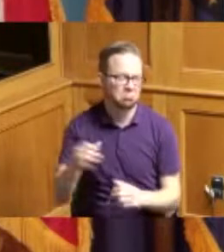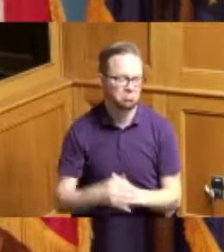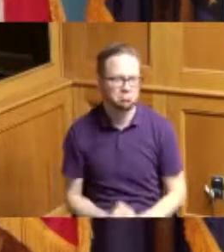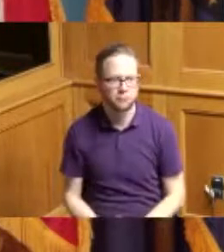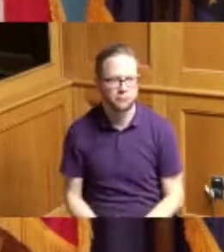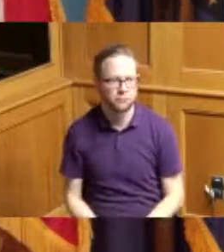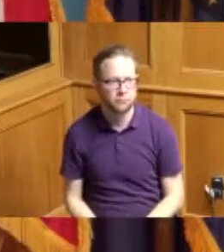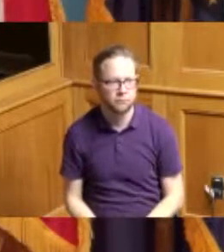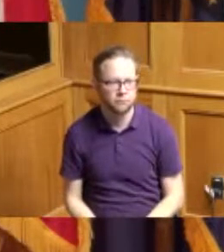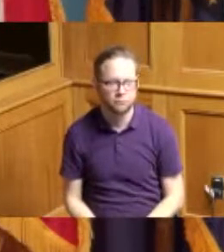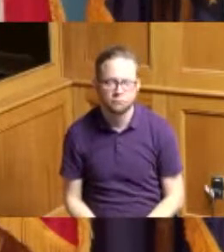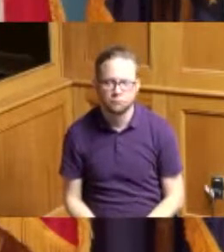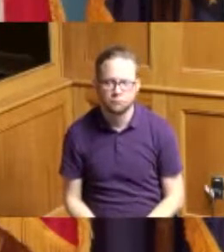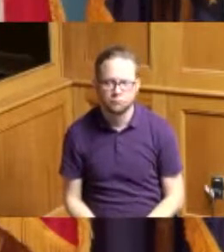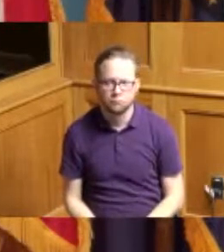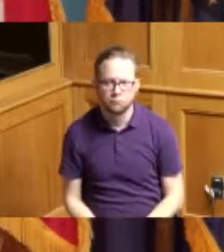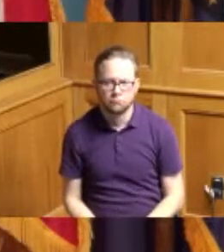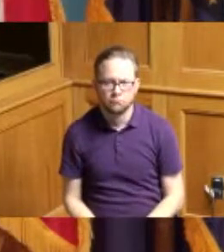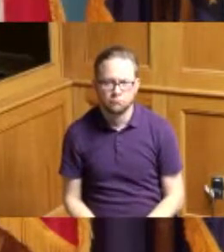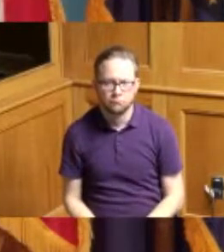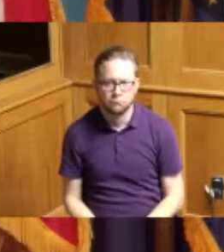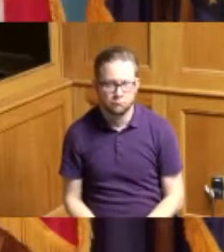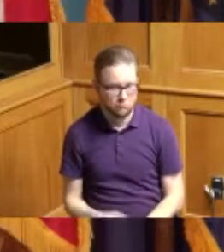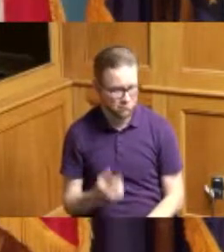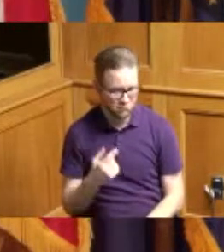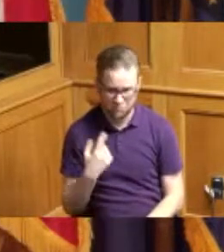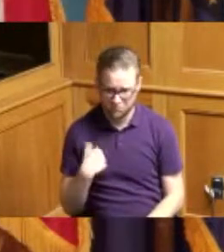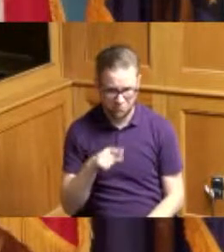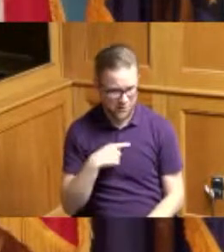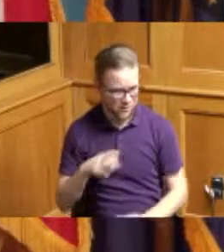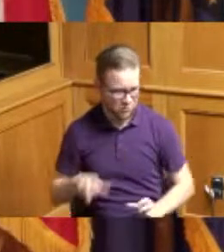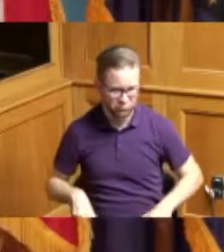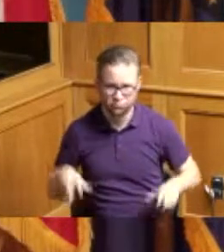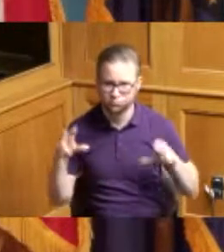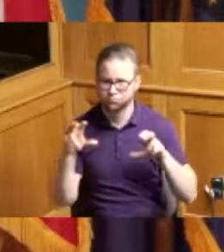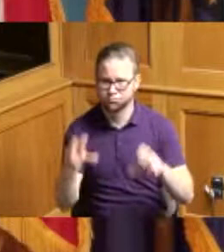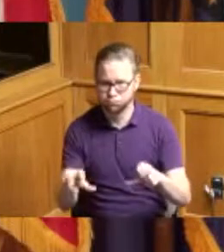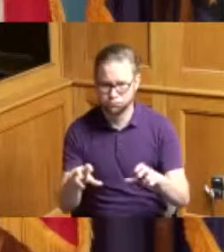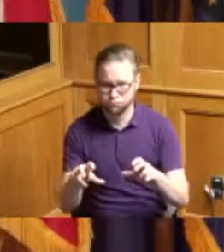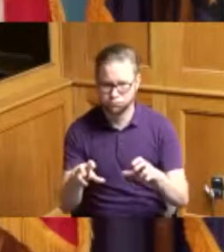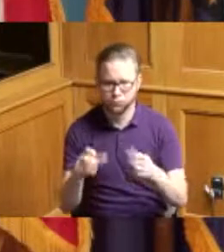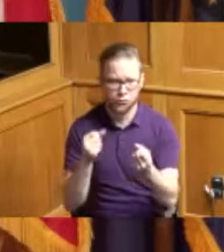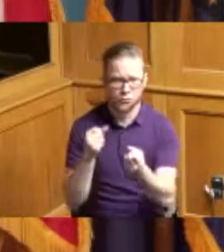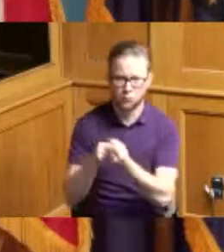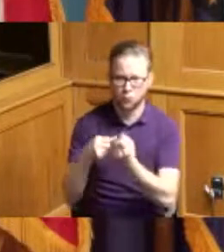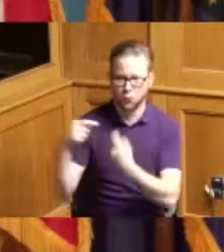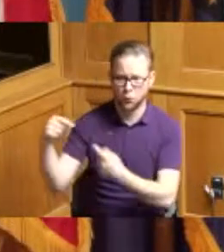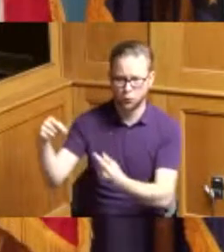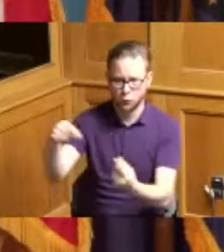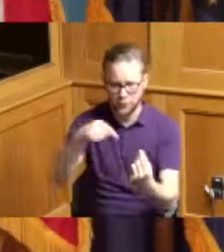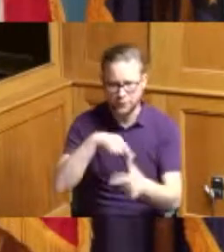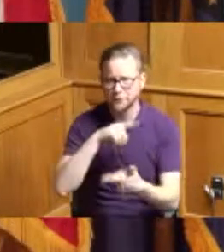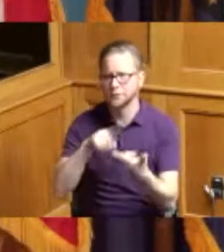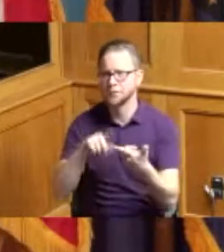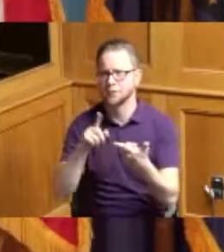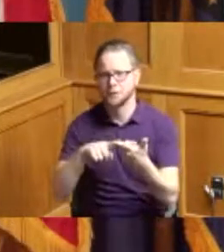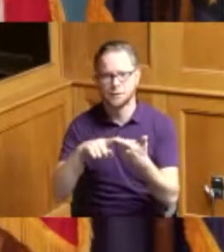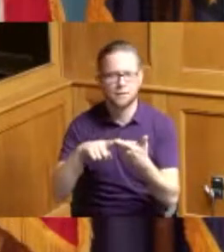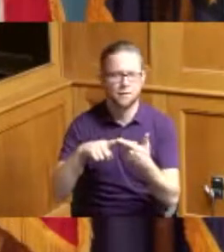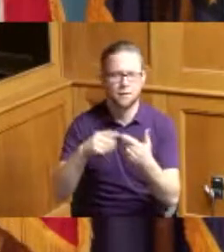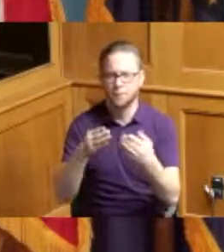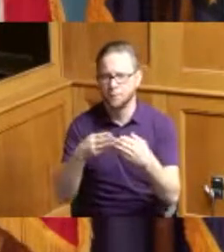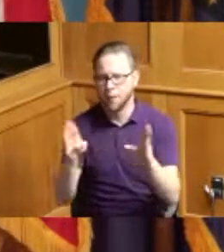spend a lot of investment in tourism and a lot of investment in public facilities and I